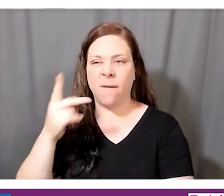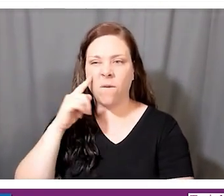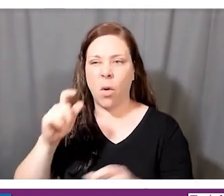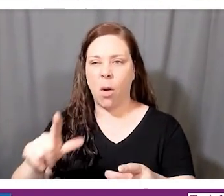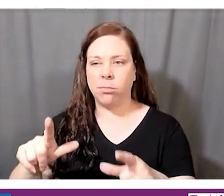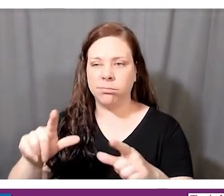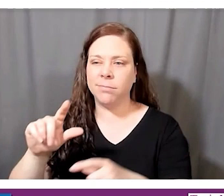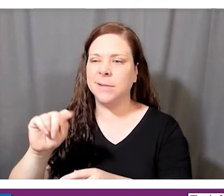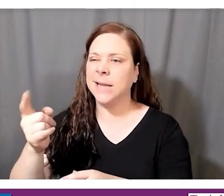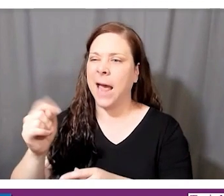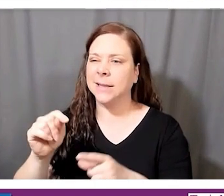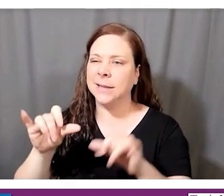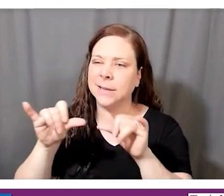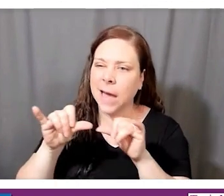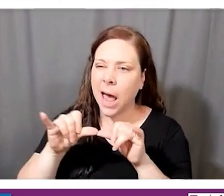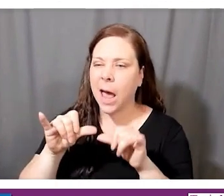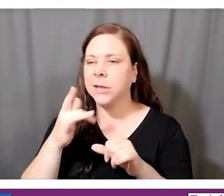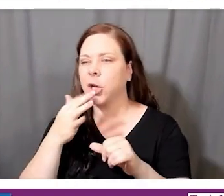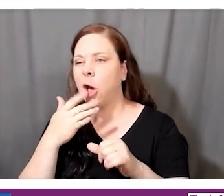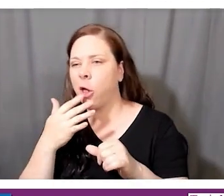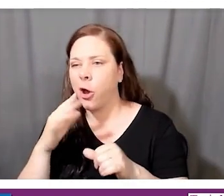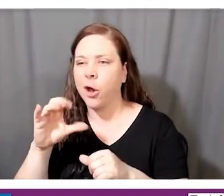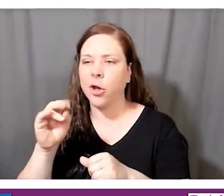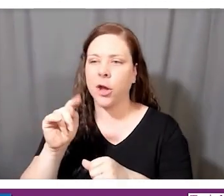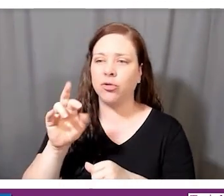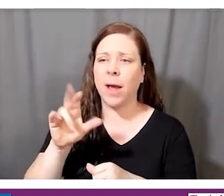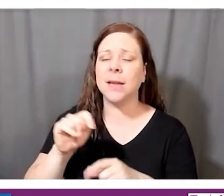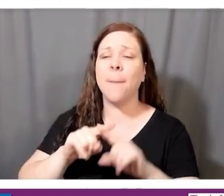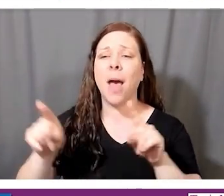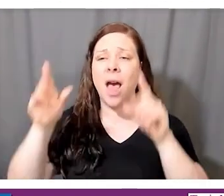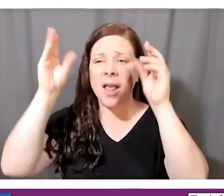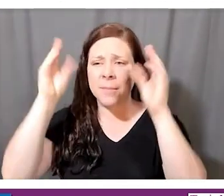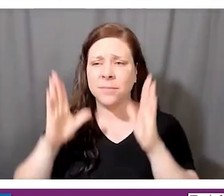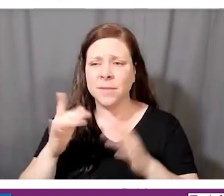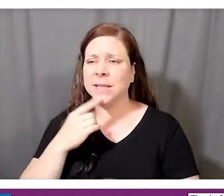But the instructor is pushing back that the PDF is searchable